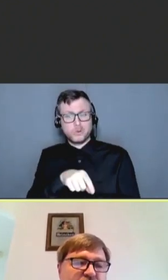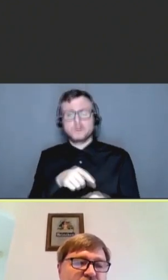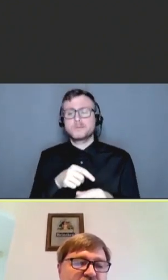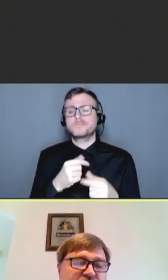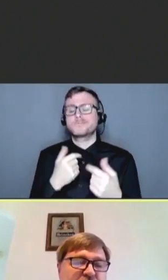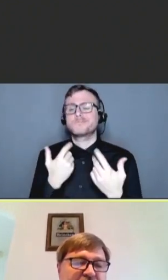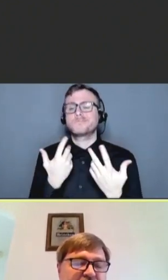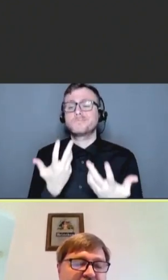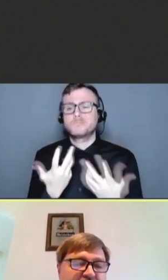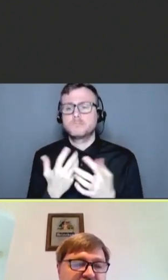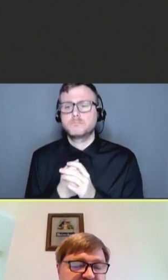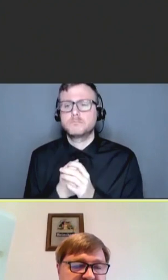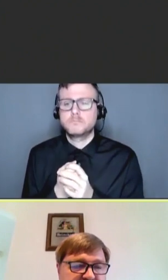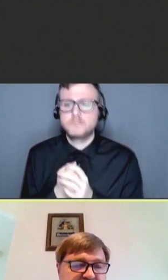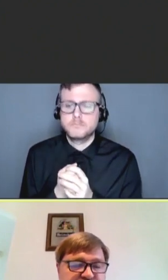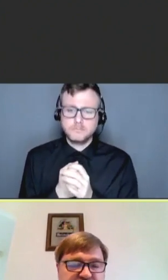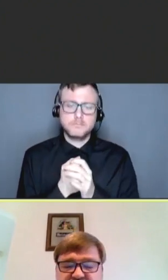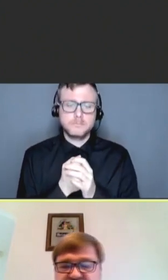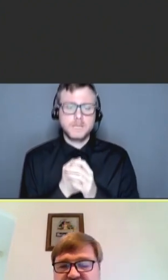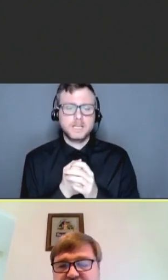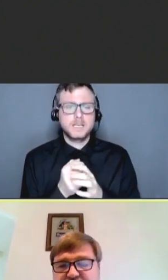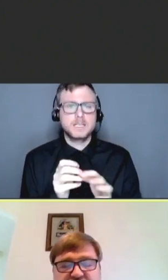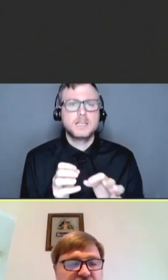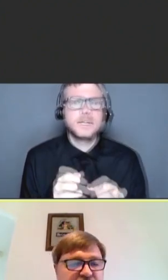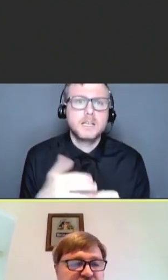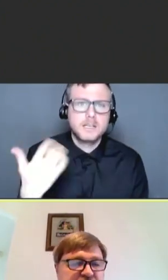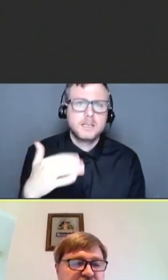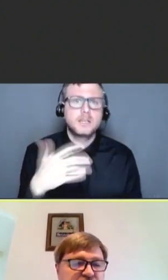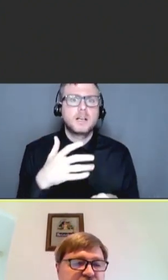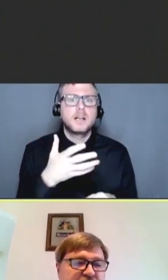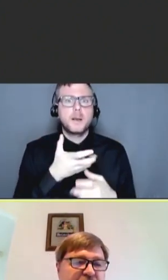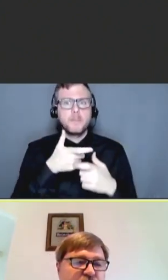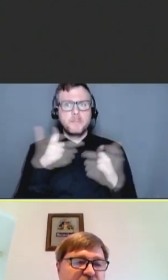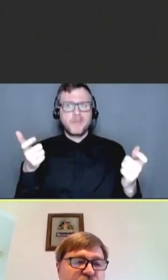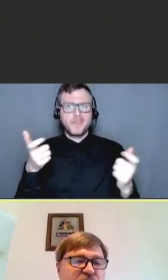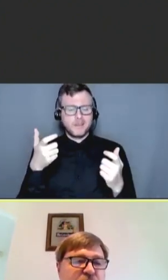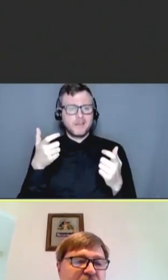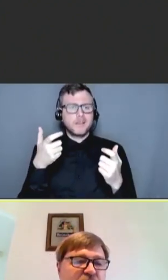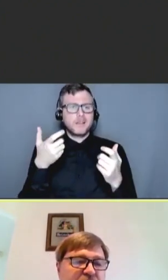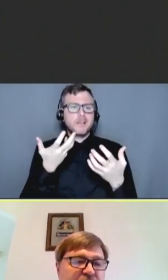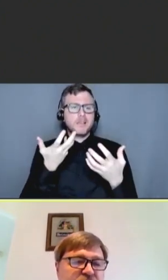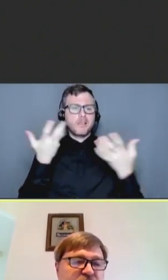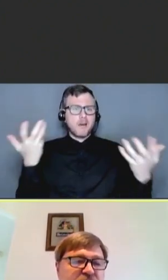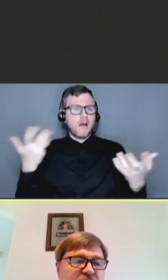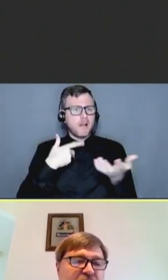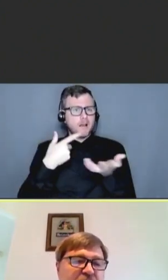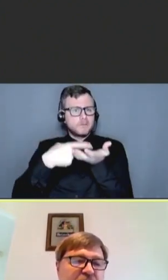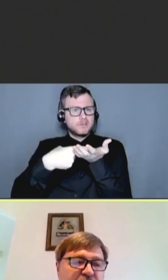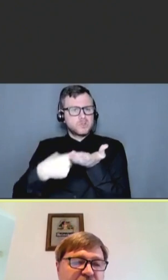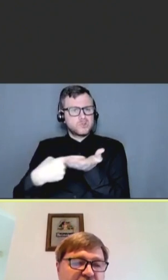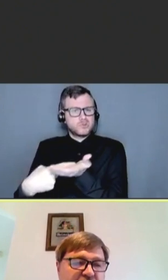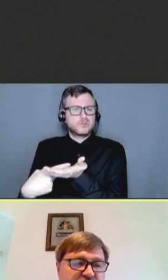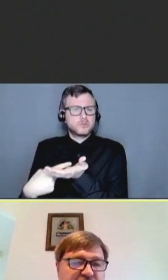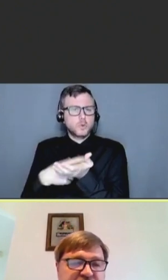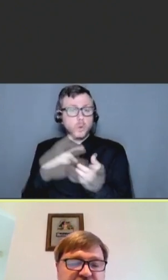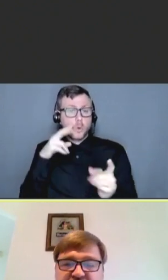There's been a significant amount of discussion on whether we should be looking just domestically,